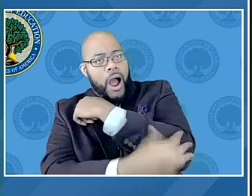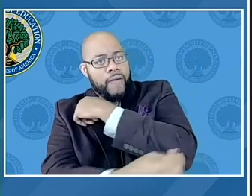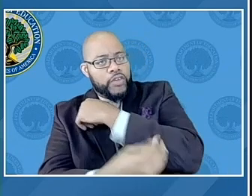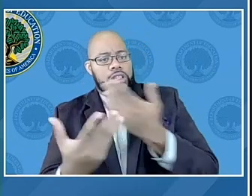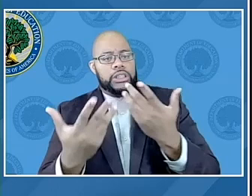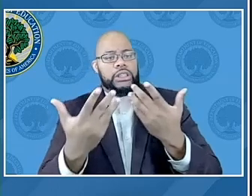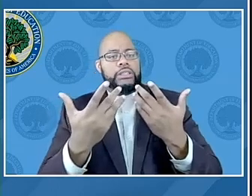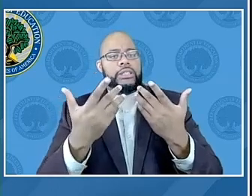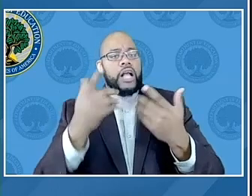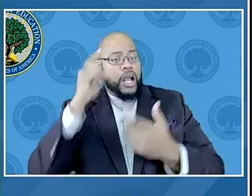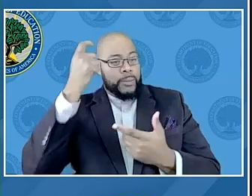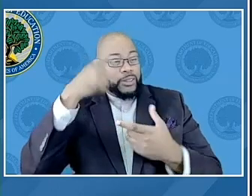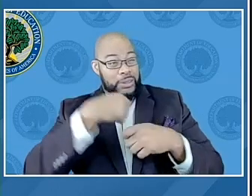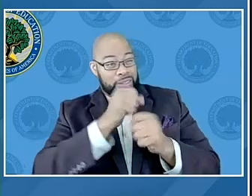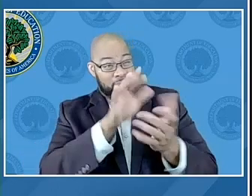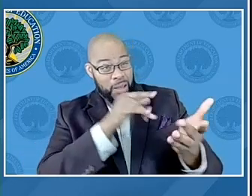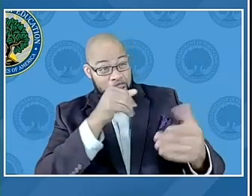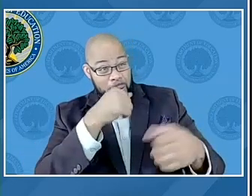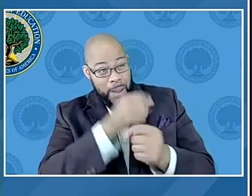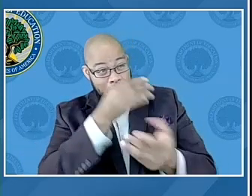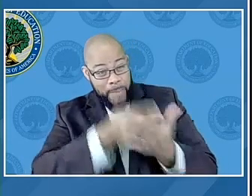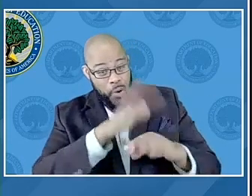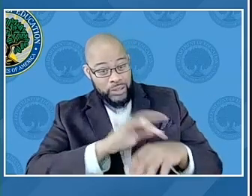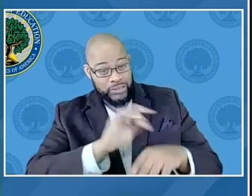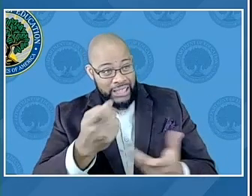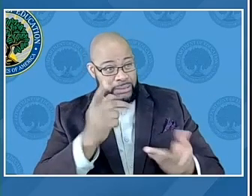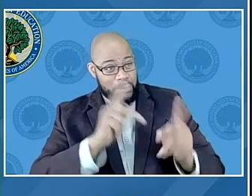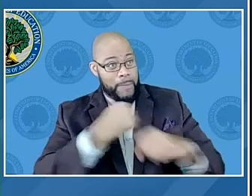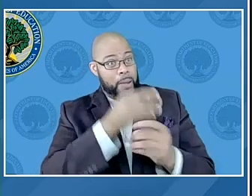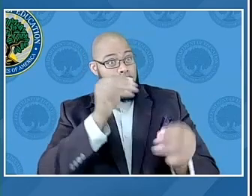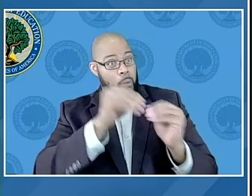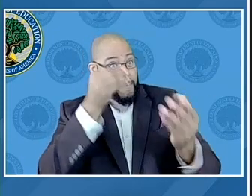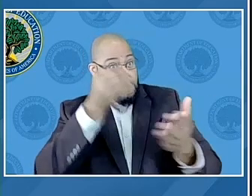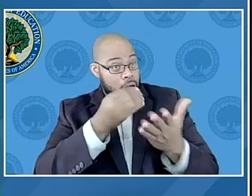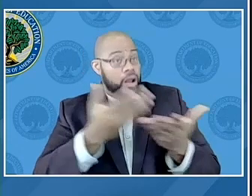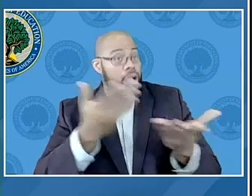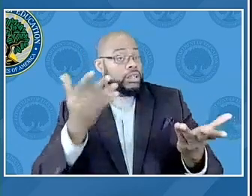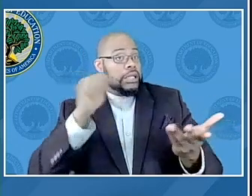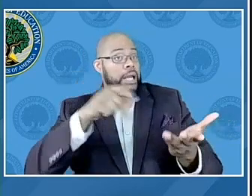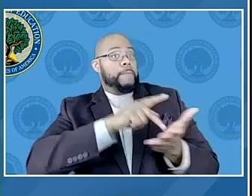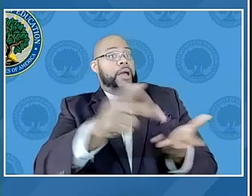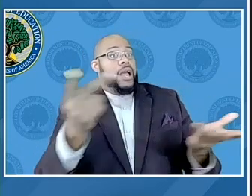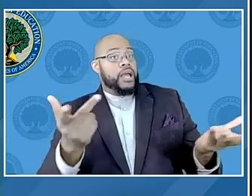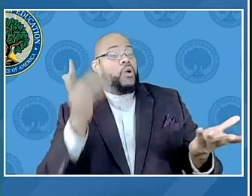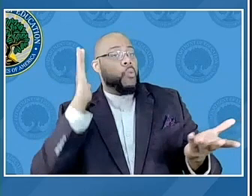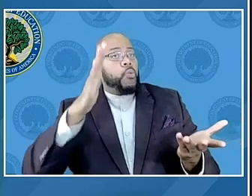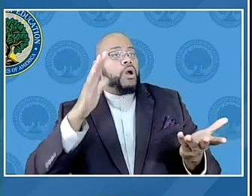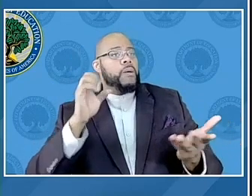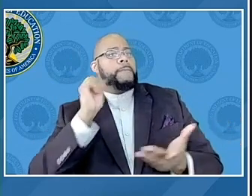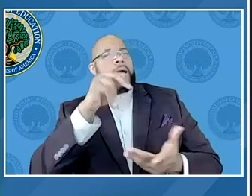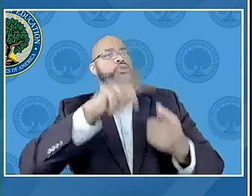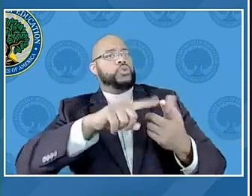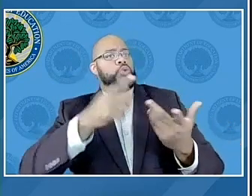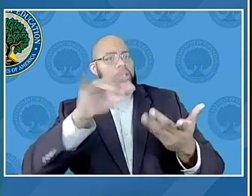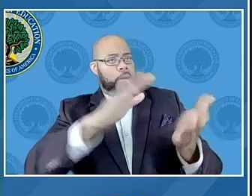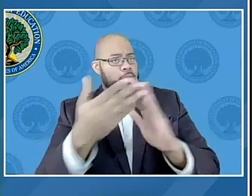to make more money on taxes. If people are making more money, then they're going to be returning that back to their communities and thriving.